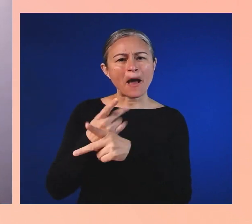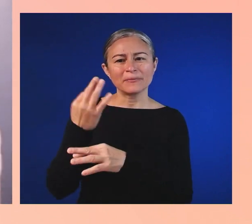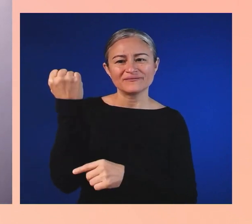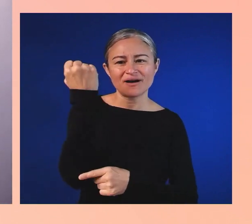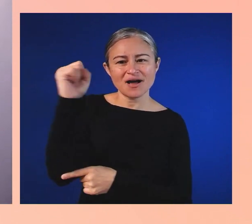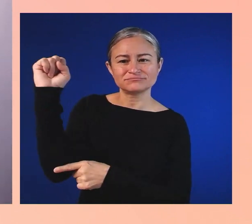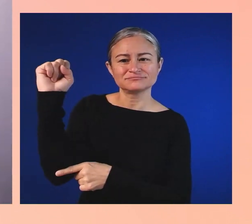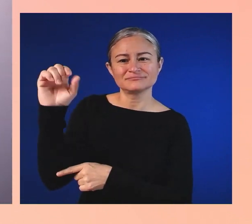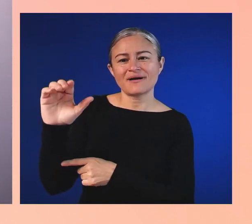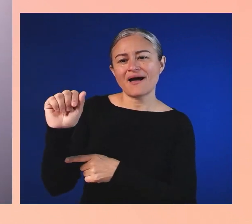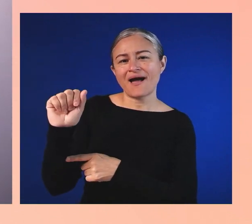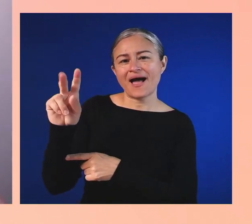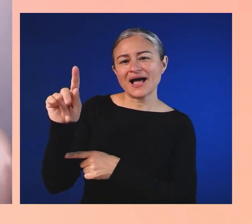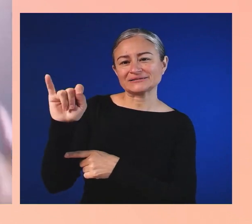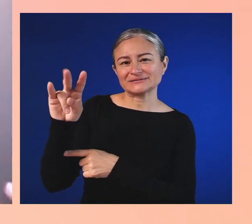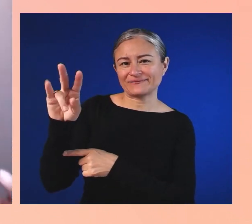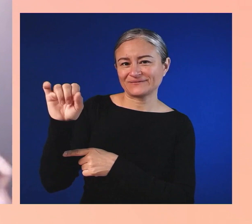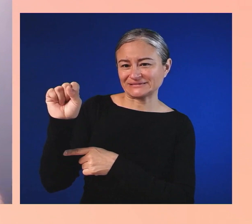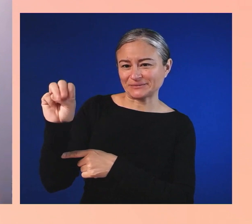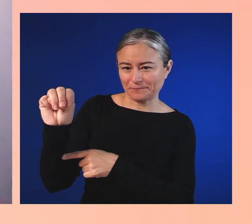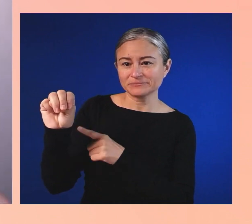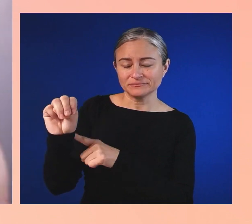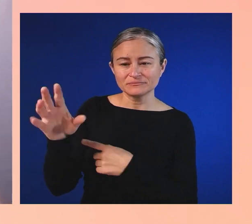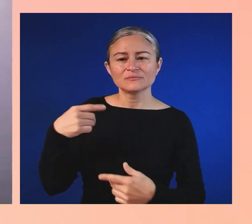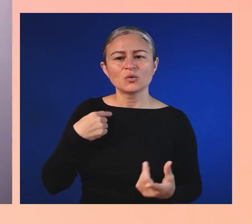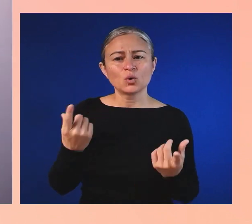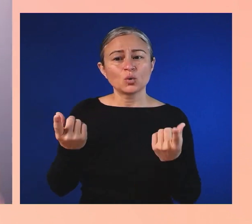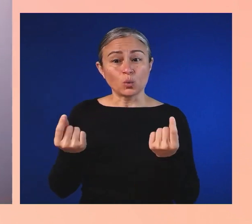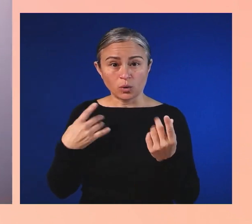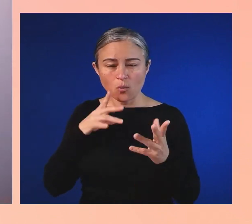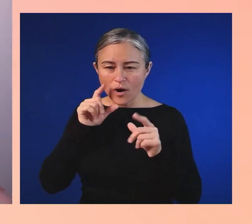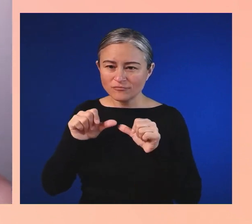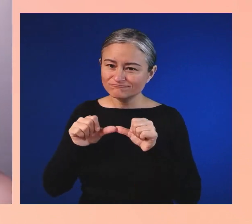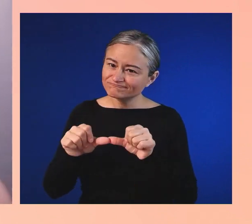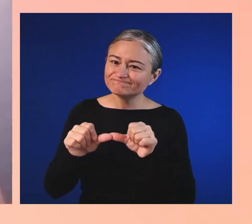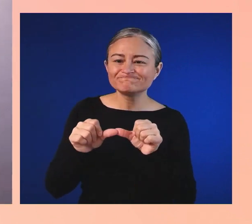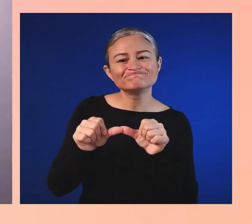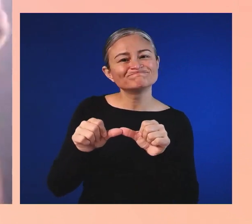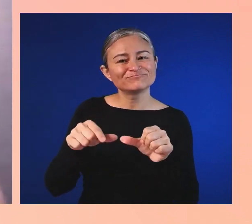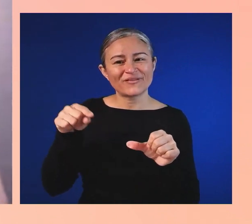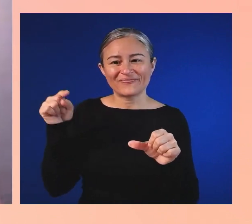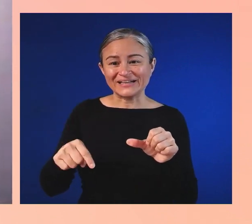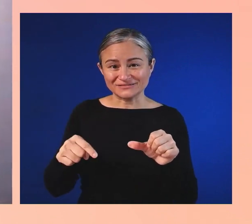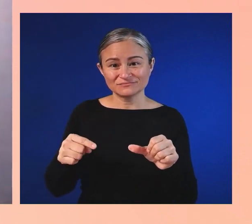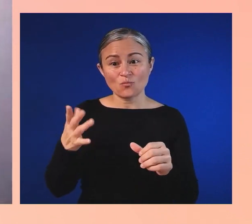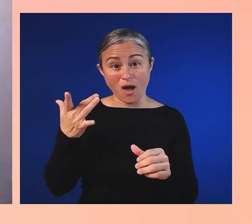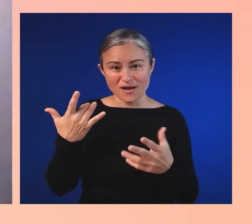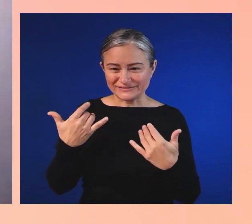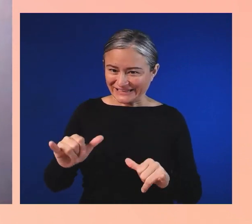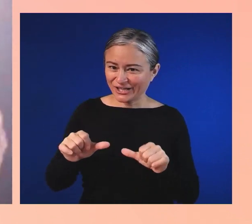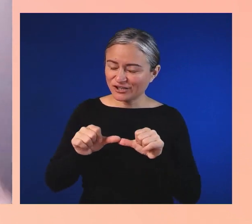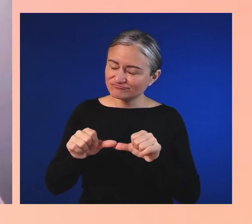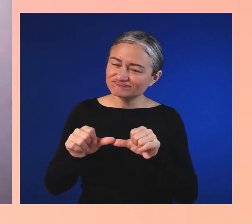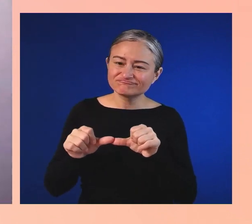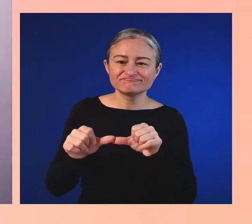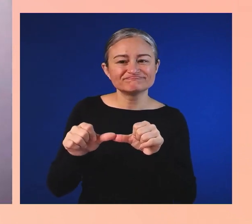there are constant forces, systemic oppression, socioeconomic statuses that are meant to